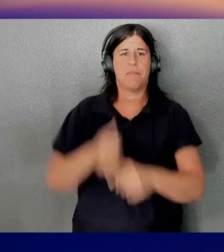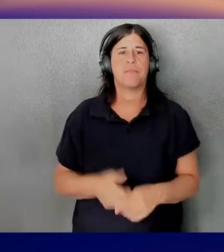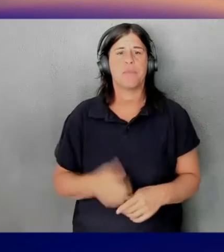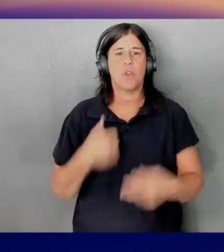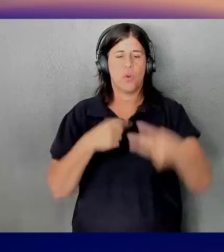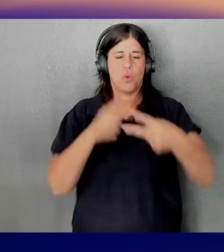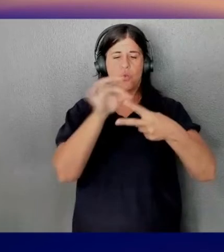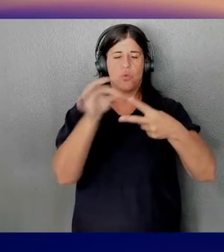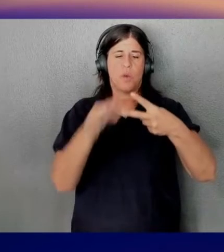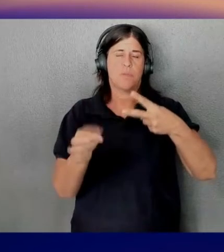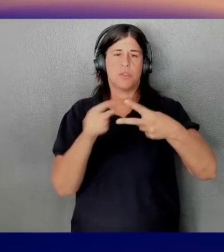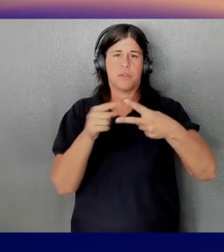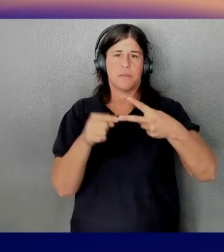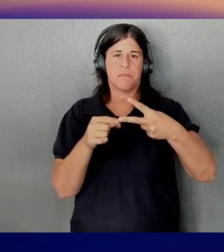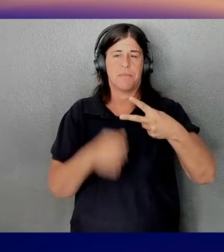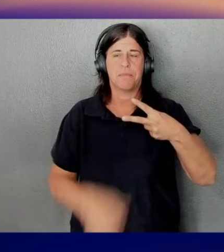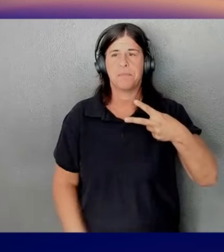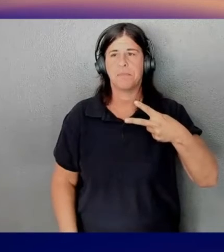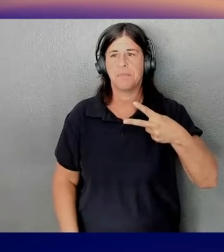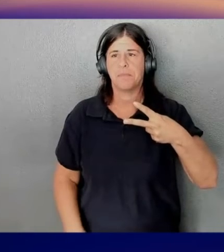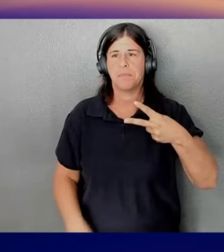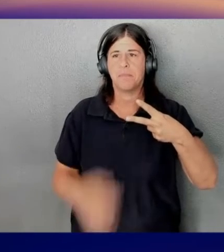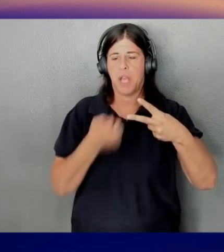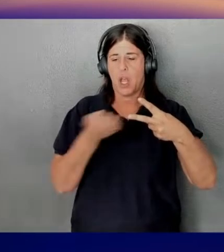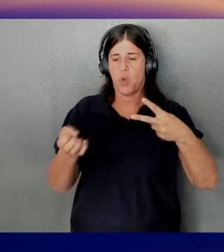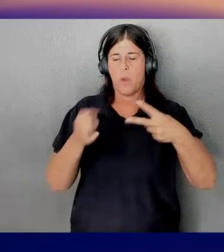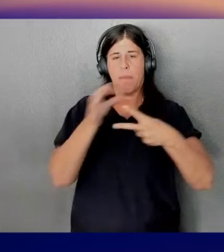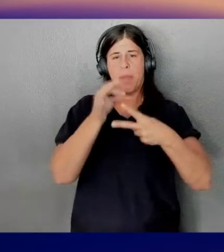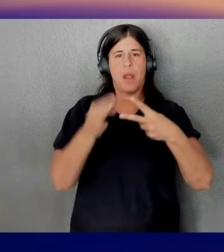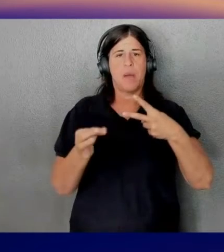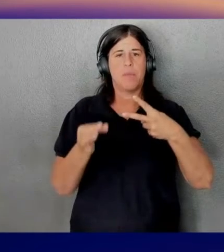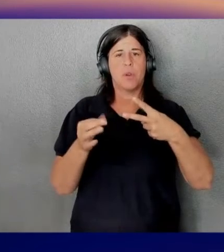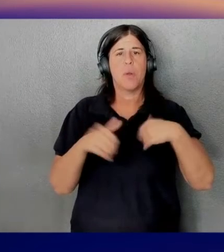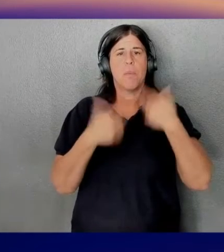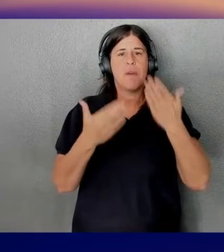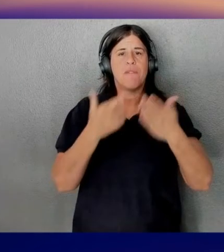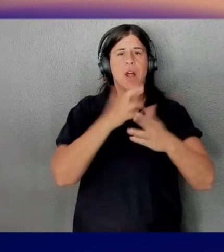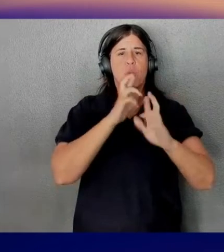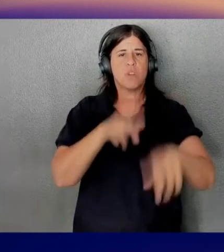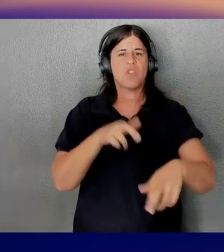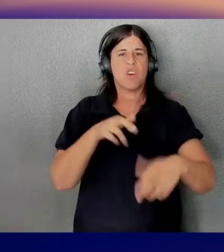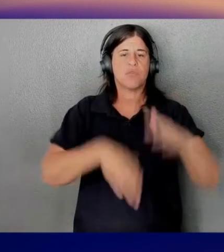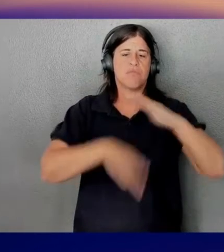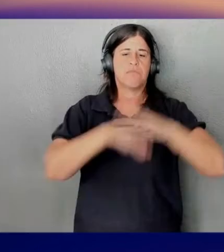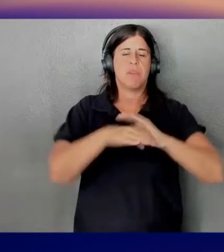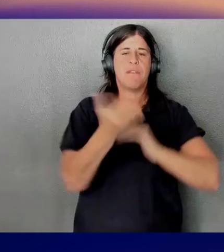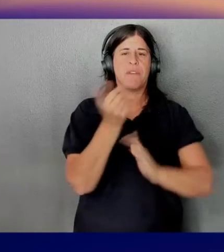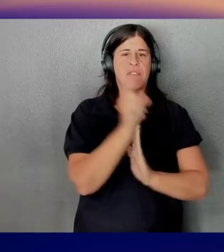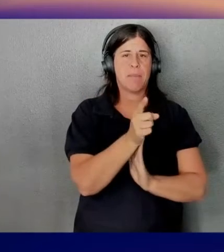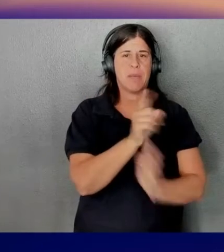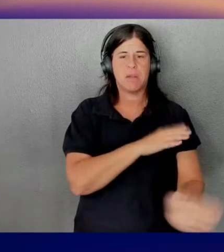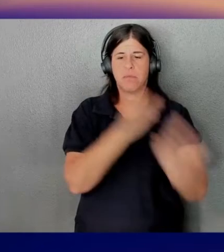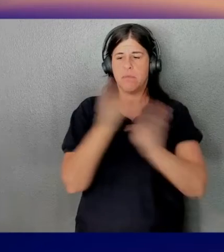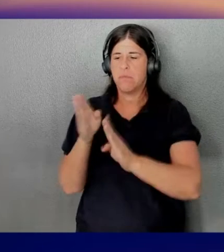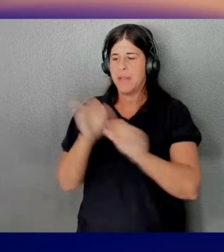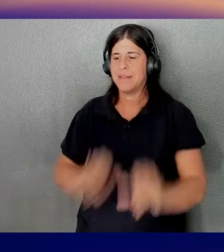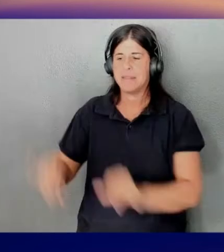We have the quick build options, which we give you result in up to 10 minutes and we have the standard and I'm using that right now.